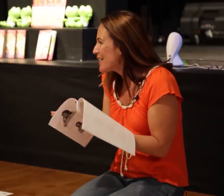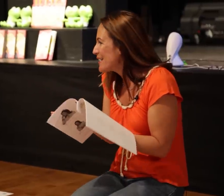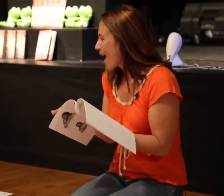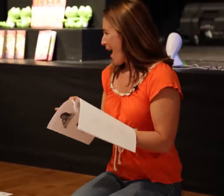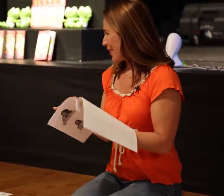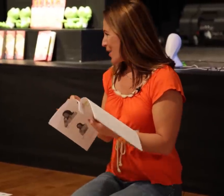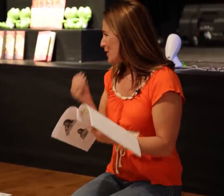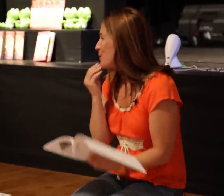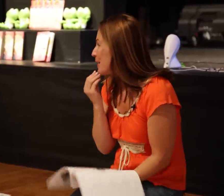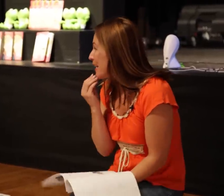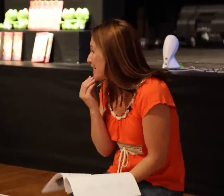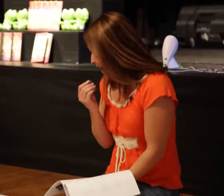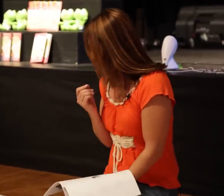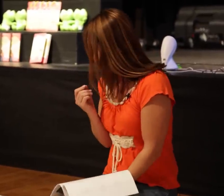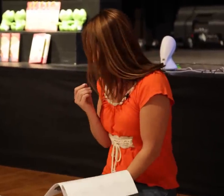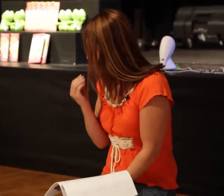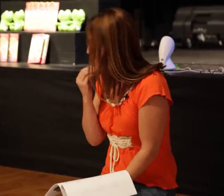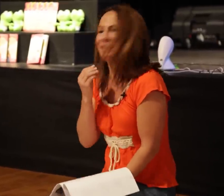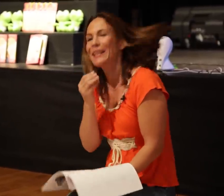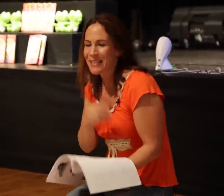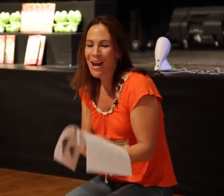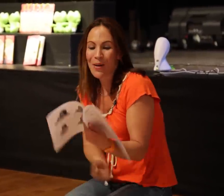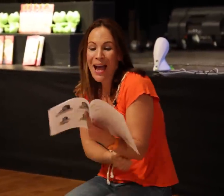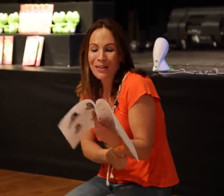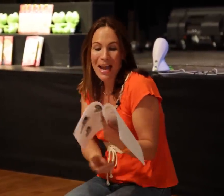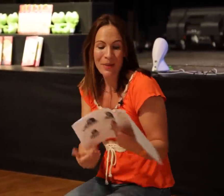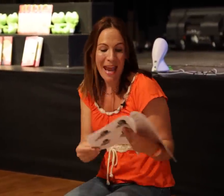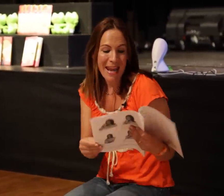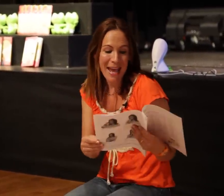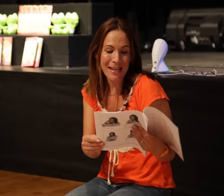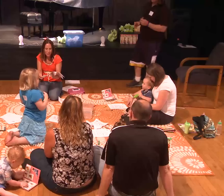[SINGING] I love to eat. I love to eat crackers and bananas.